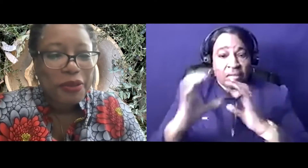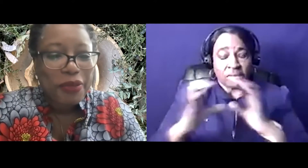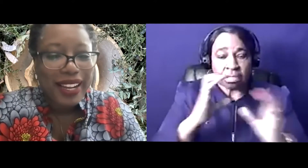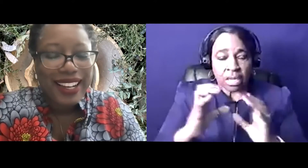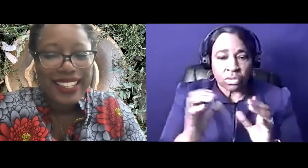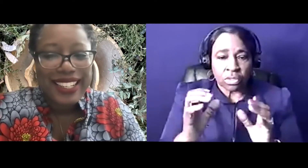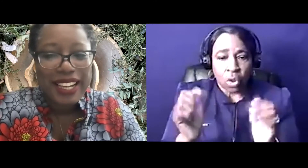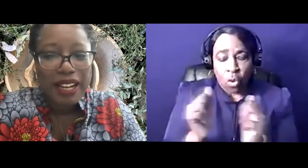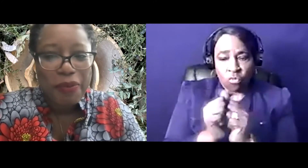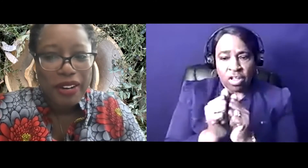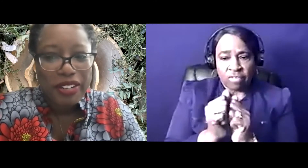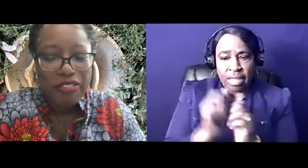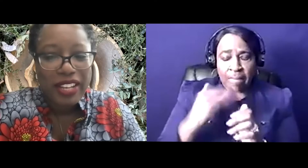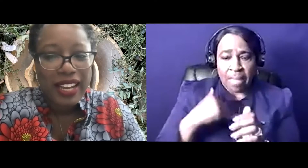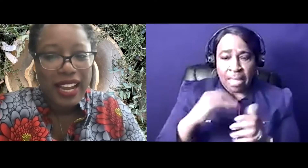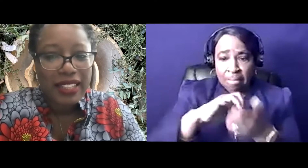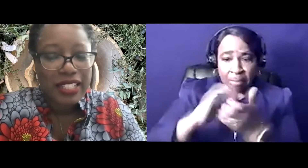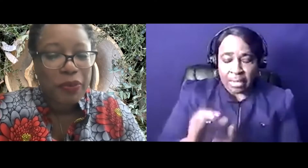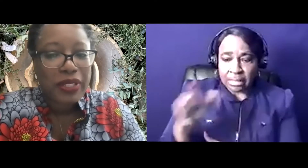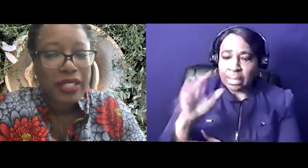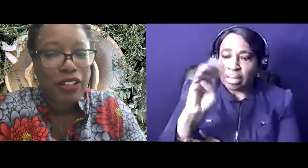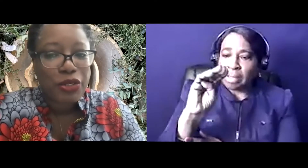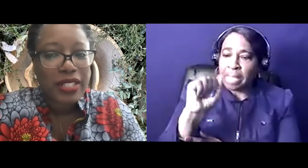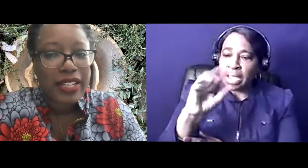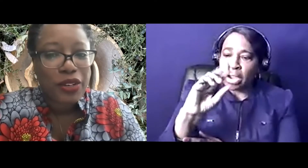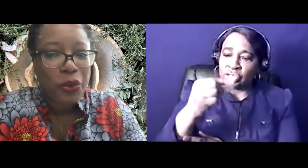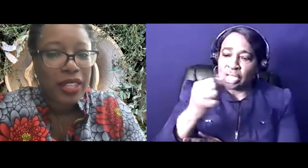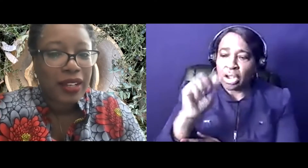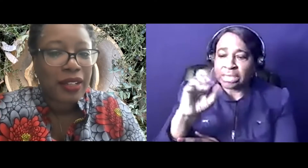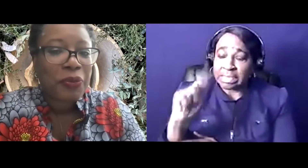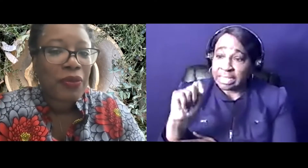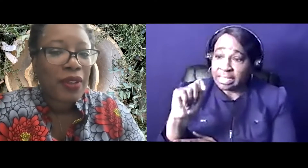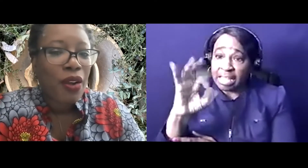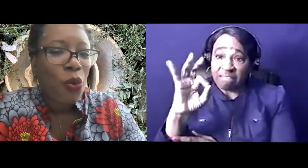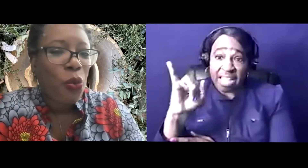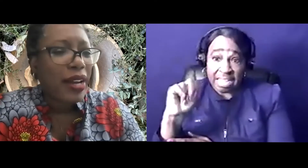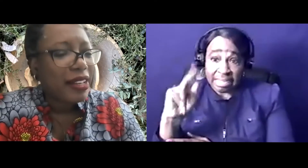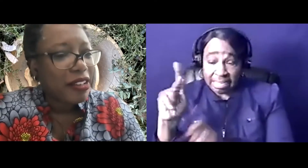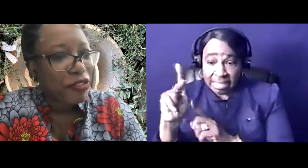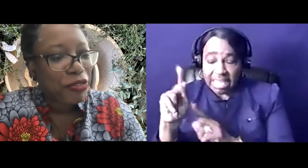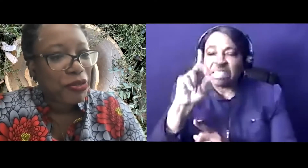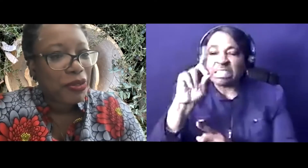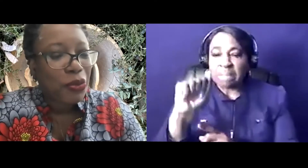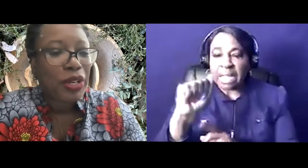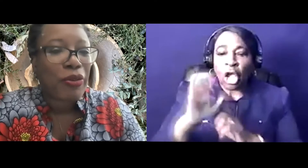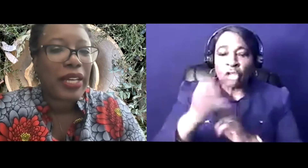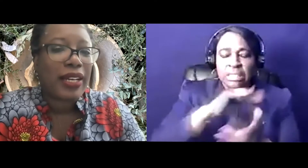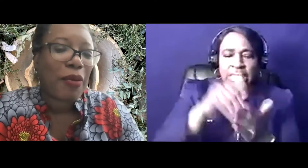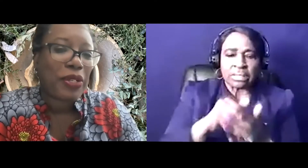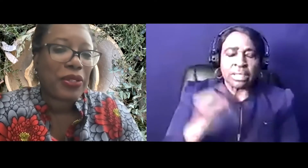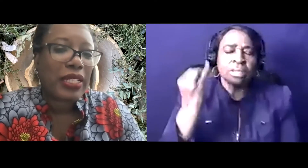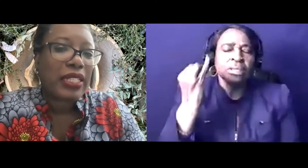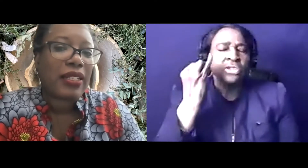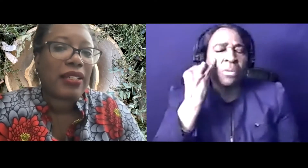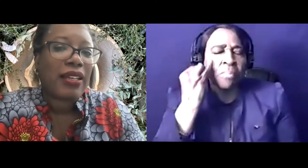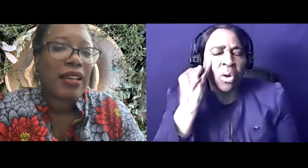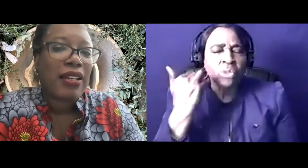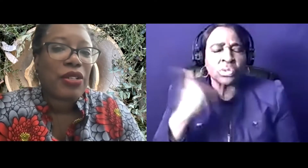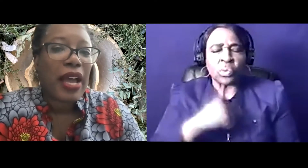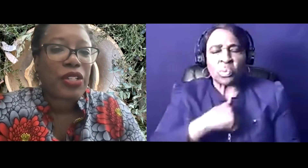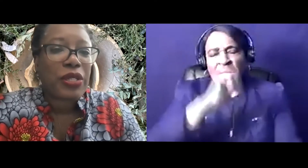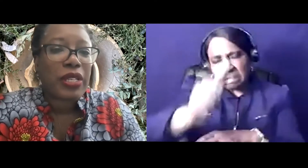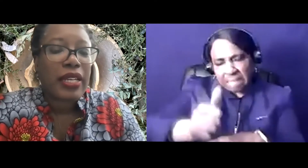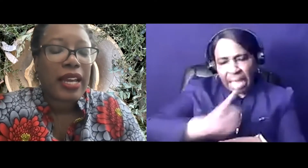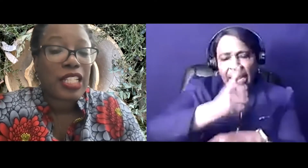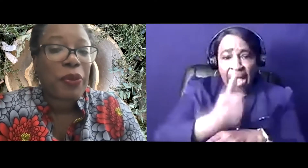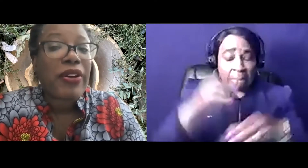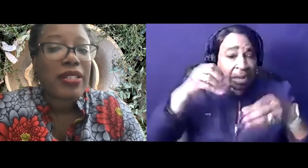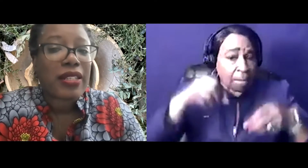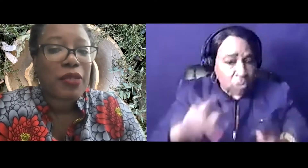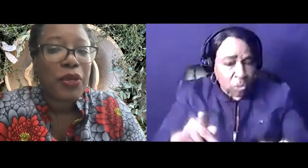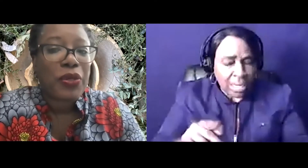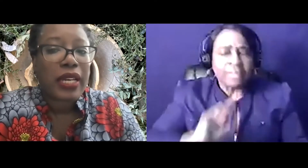my colleague, Margaret Fink, at the Disability Cultural Center with a "what if we created an opportunity to actually experience this music,